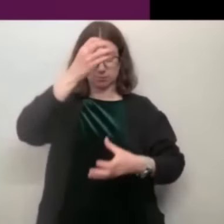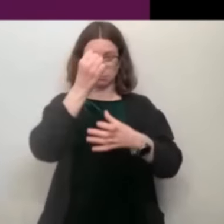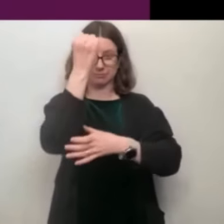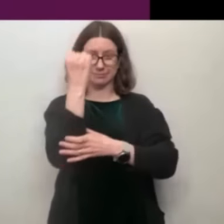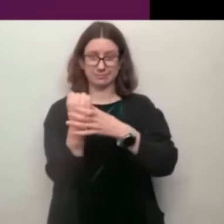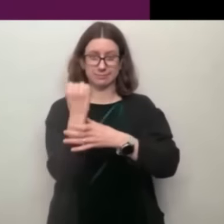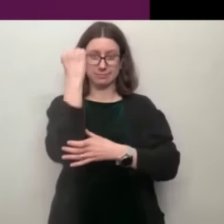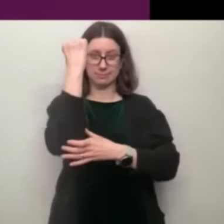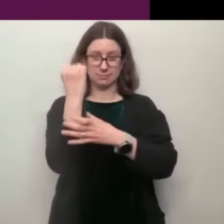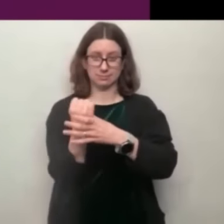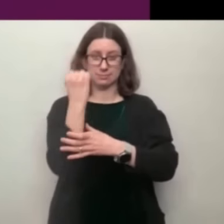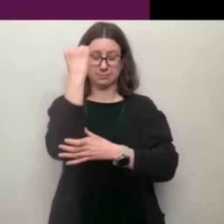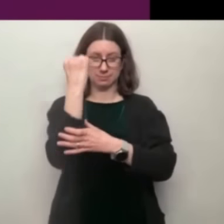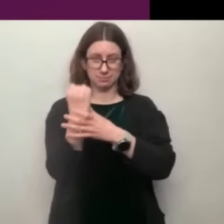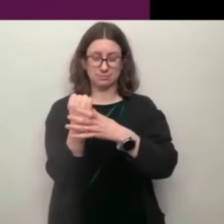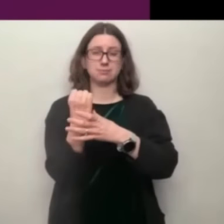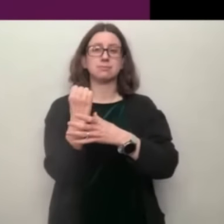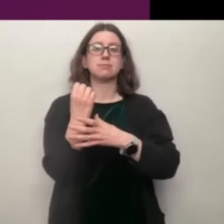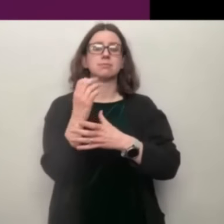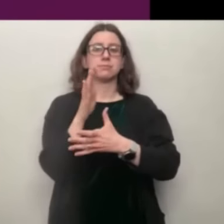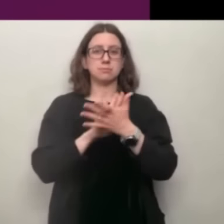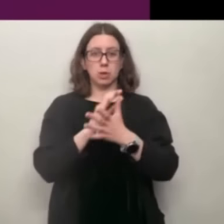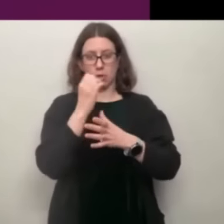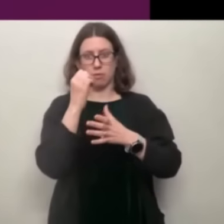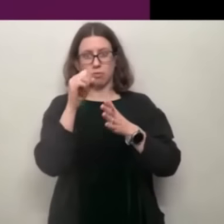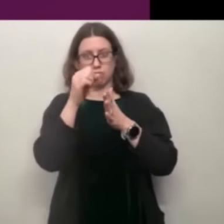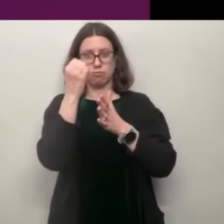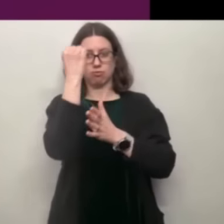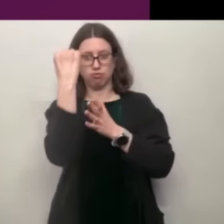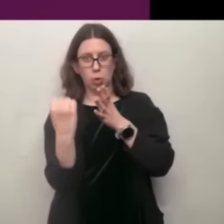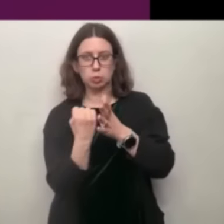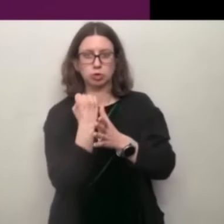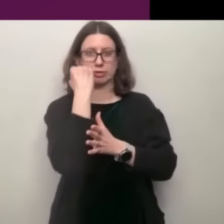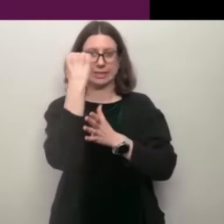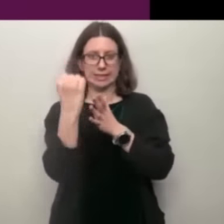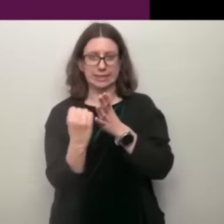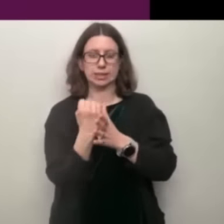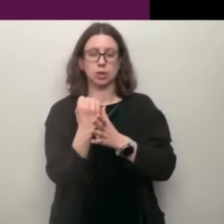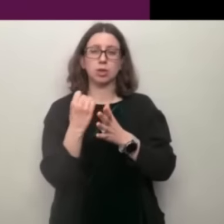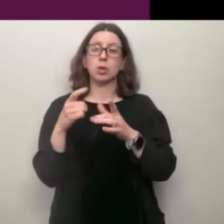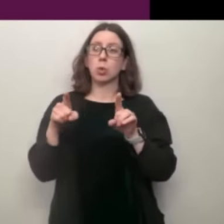to actuate a pump, provide rotary motion or eventually power of blowing engine.